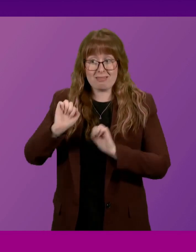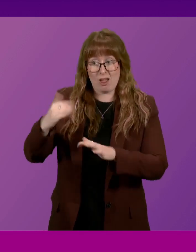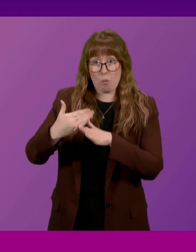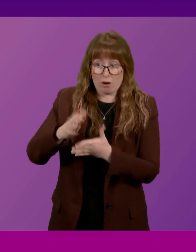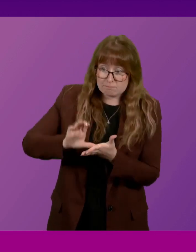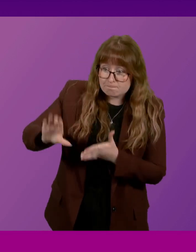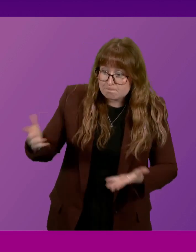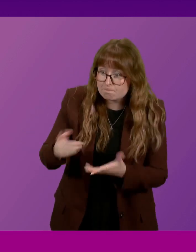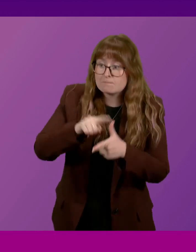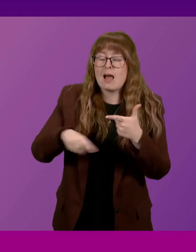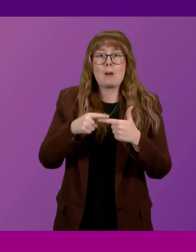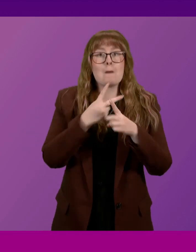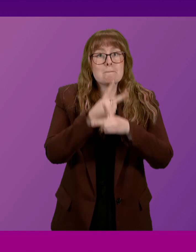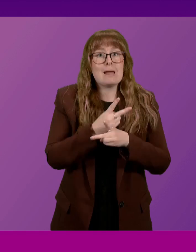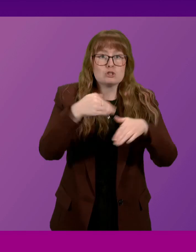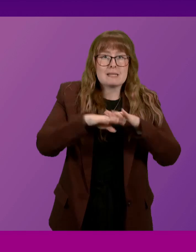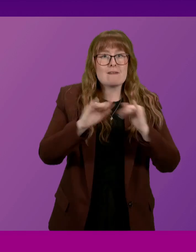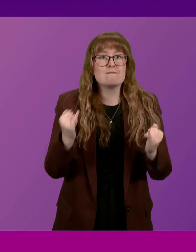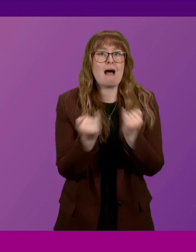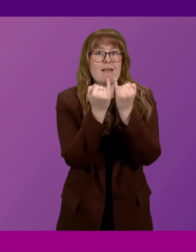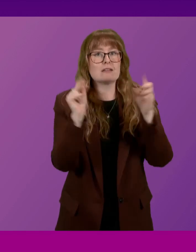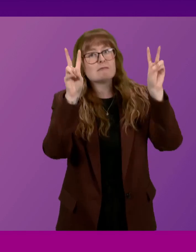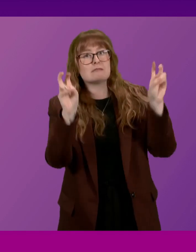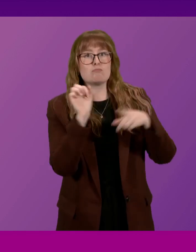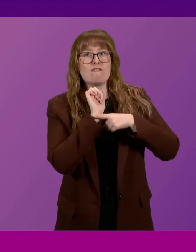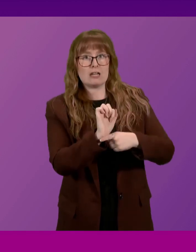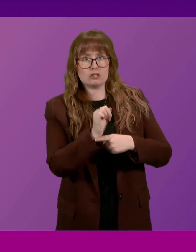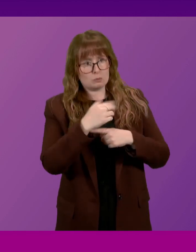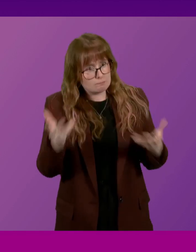the mentors in violence prevention programme. We undertake that work,